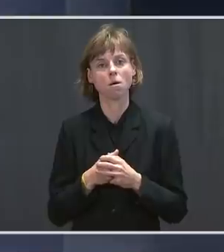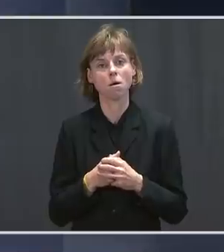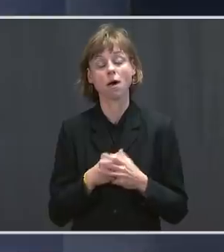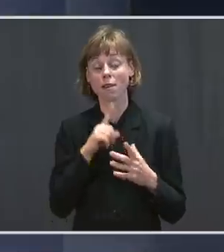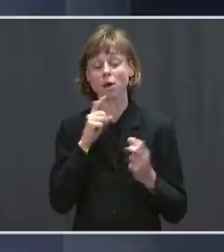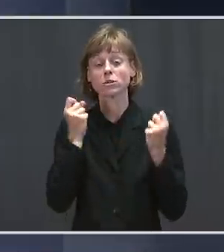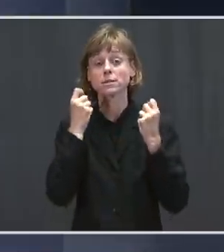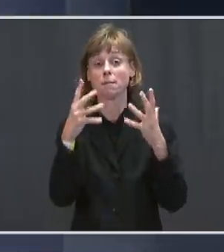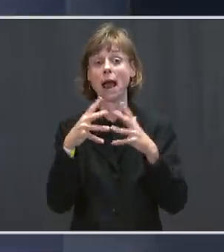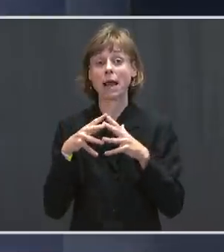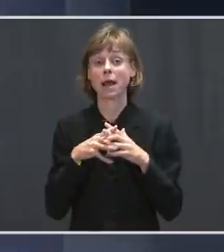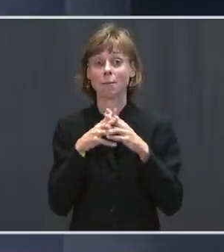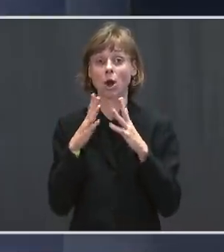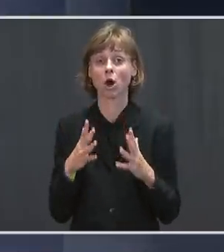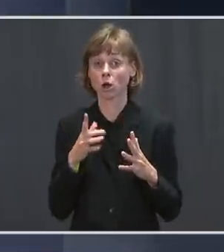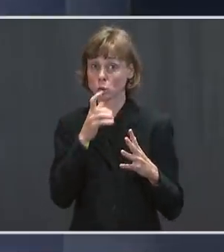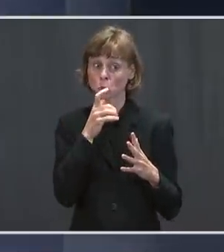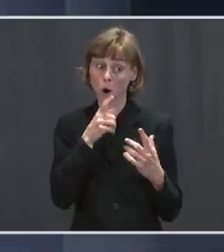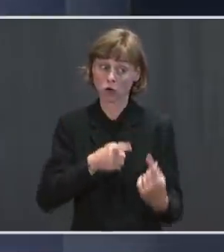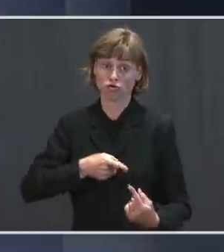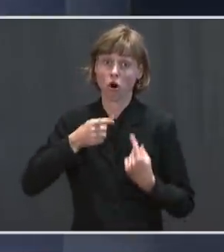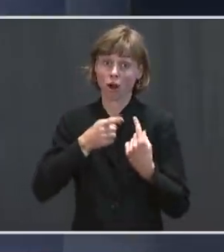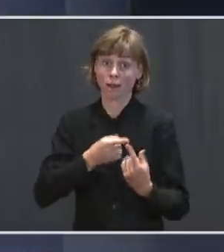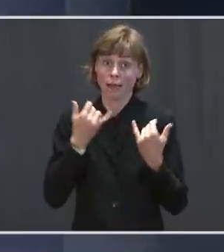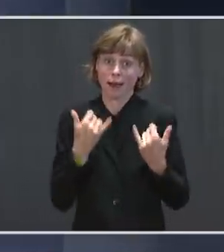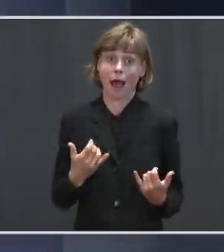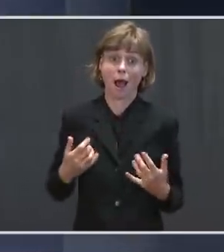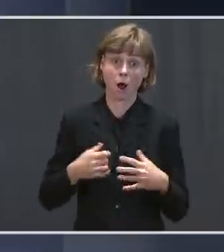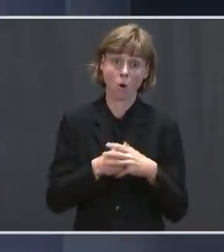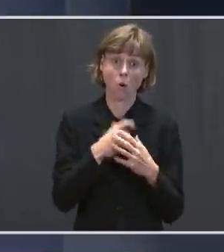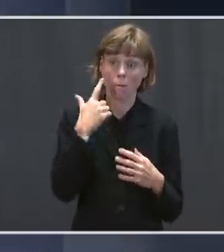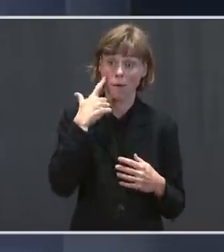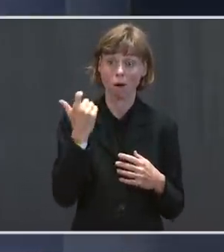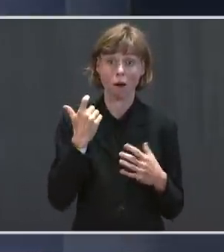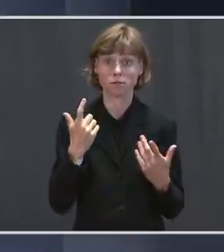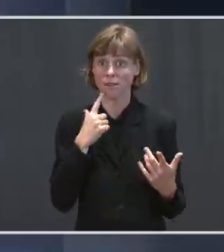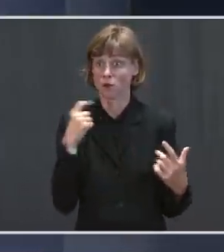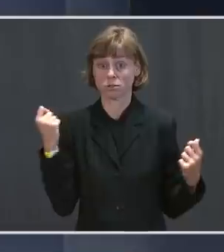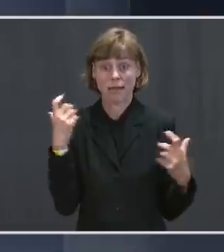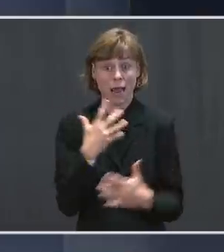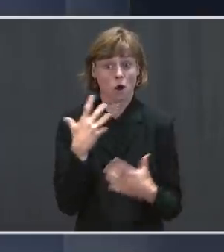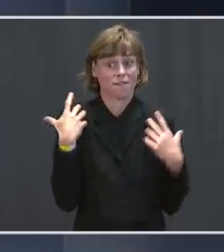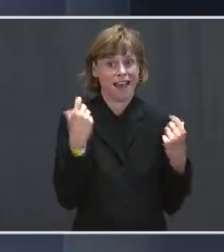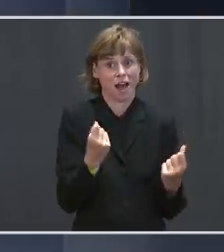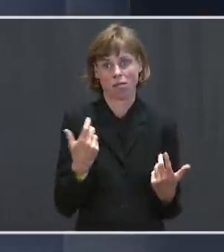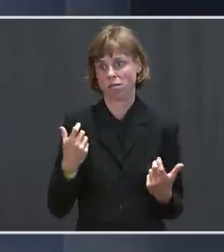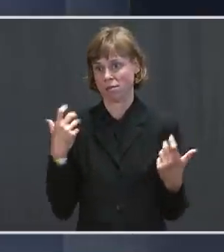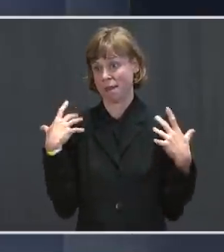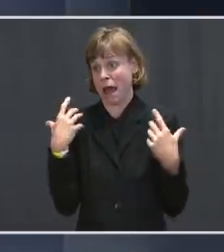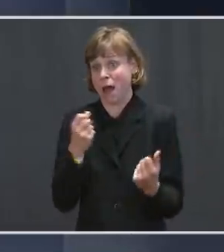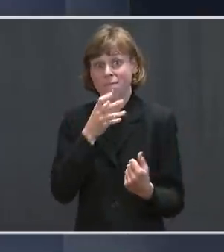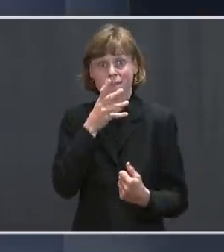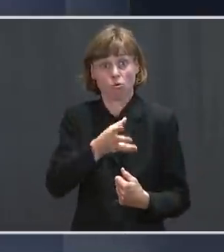who are struggling through this moment in time because they fear about their health, the health of their grandparents, of their cousins, of their parents,